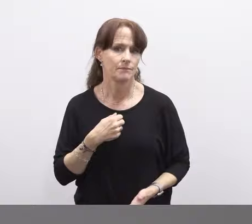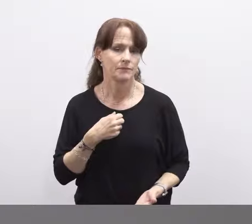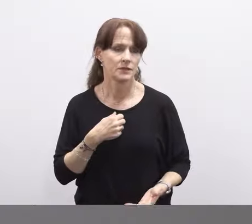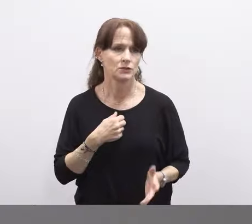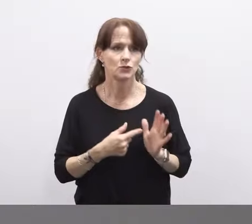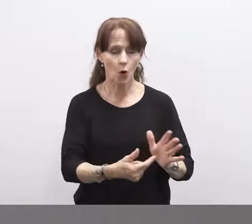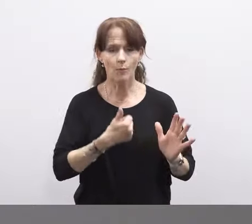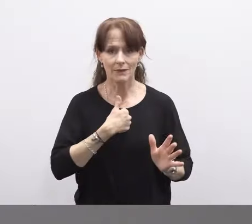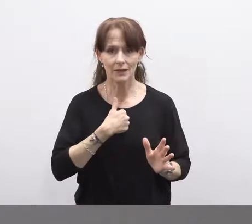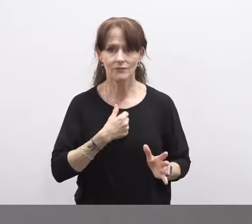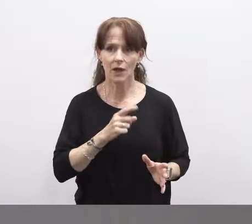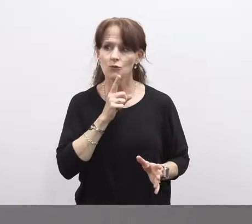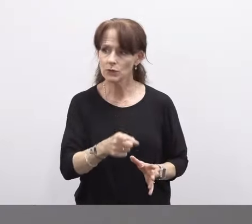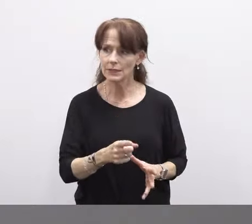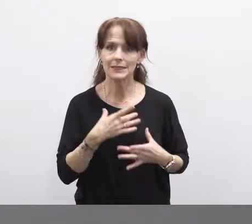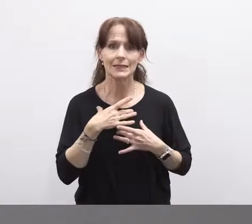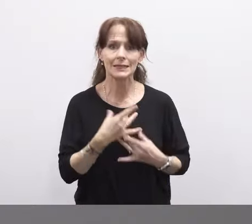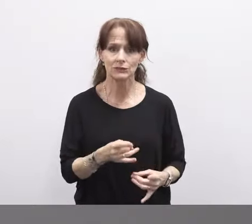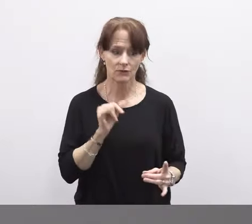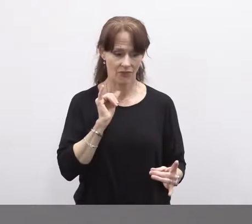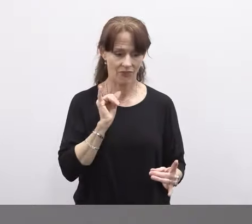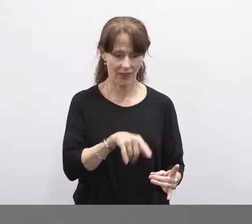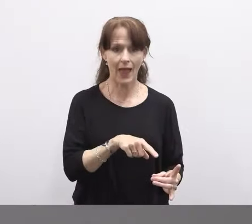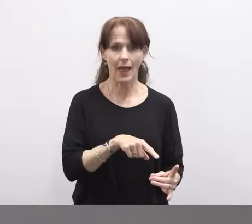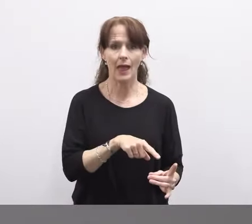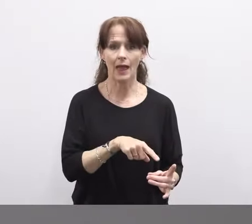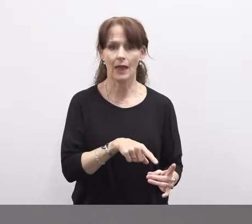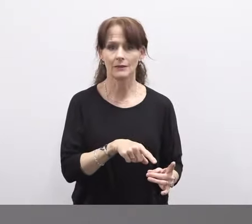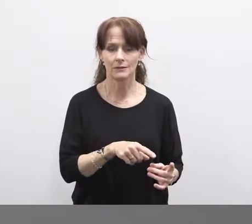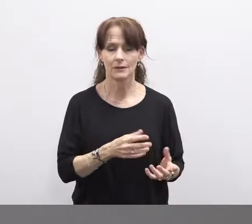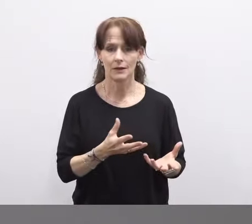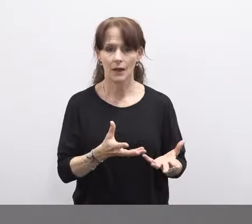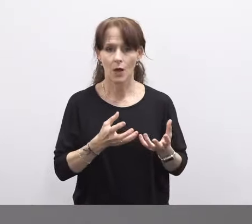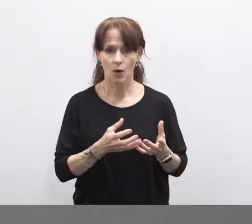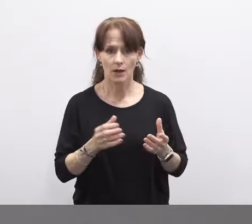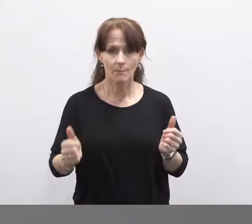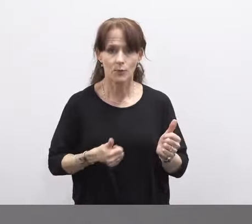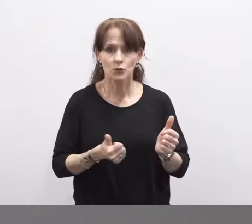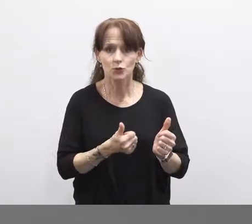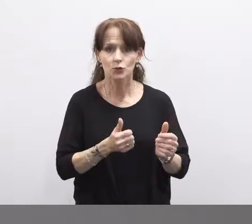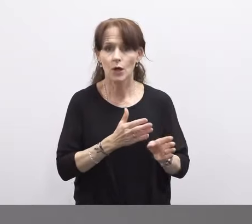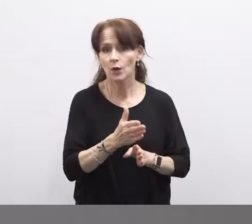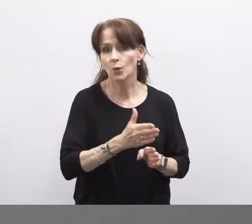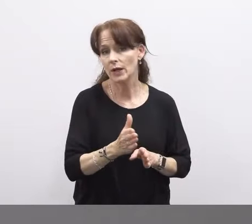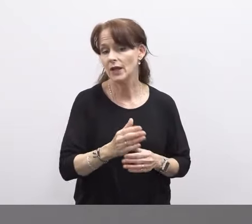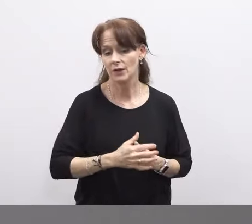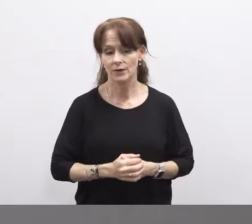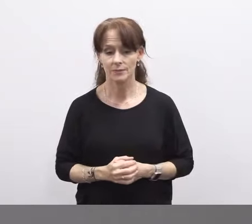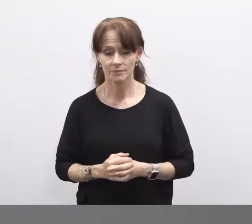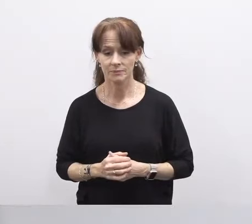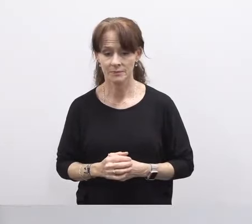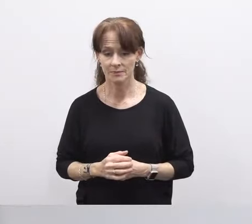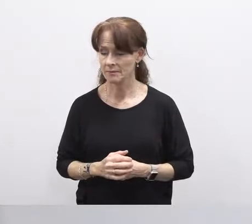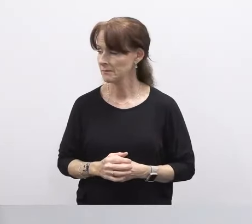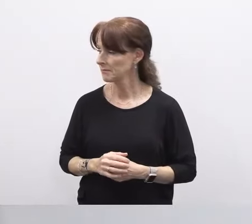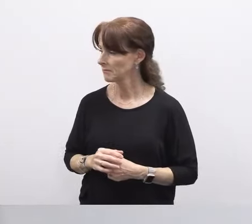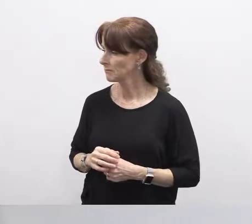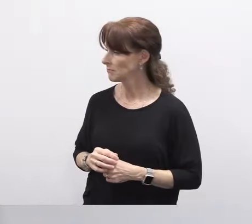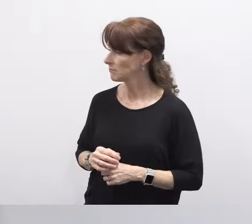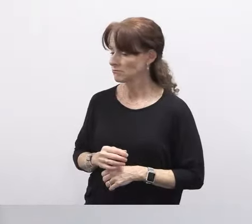that that's something that I'm really interested in and something that I wanna pursue a career in. Awesome, any universities, colleges,